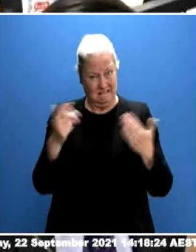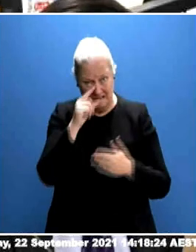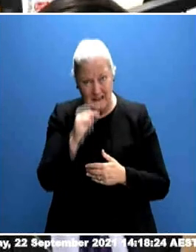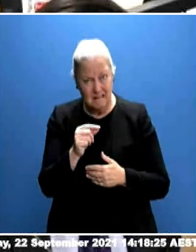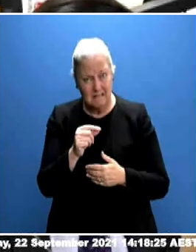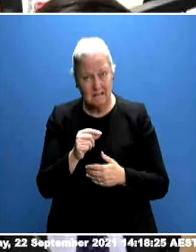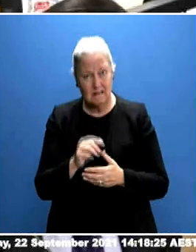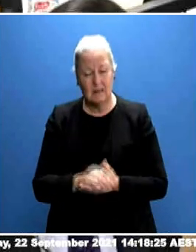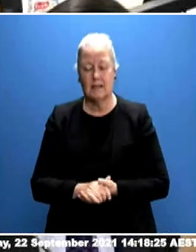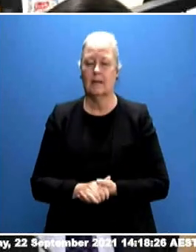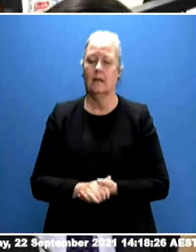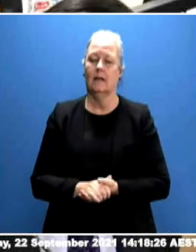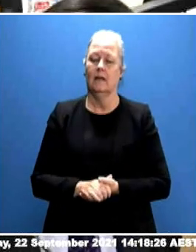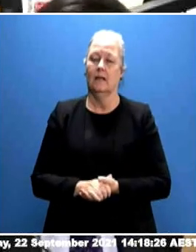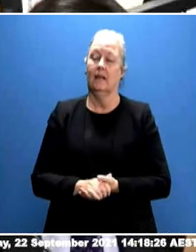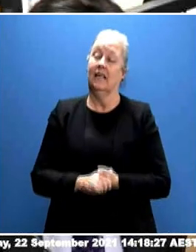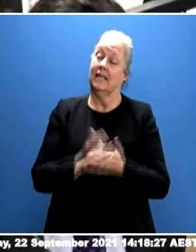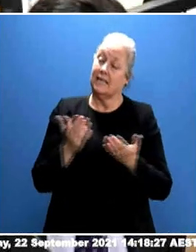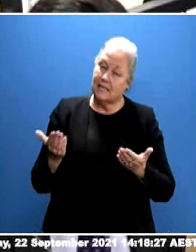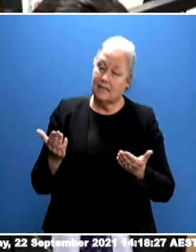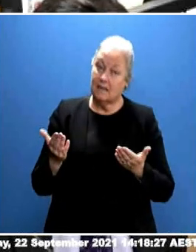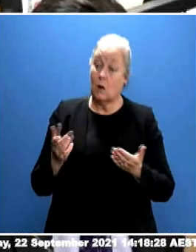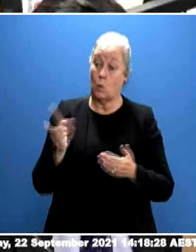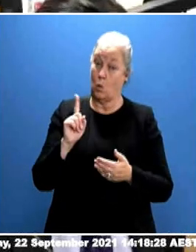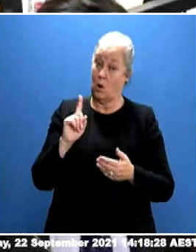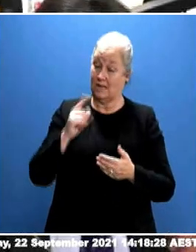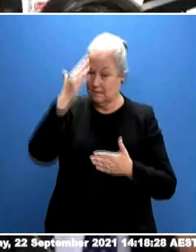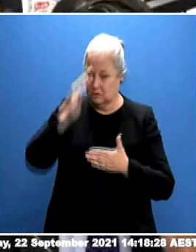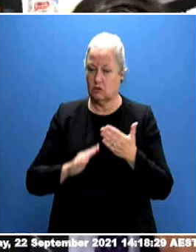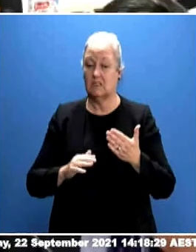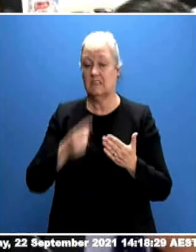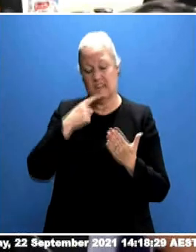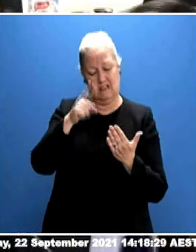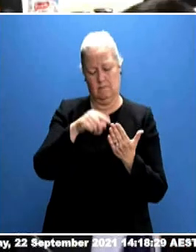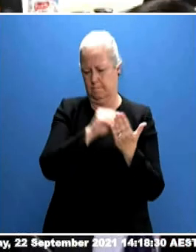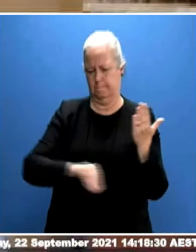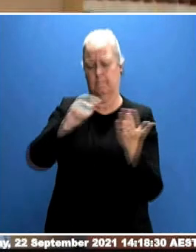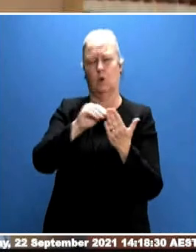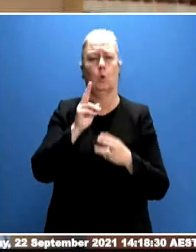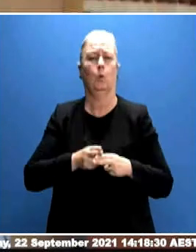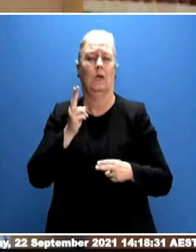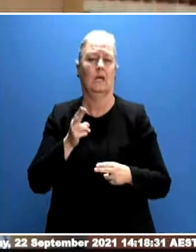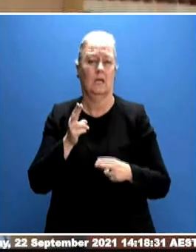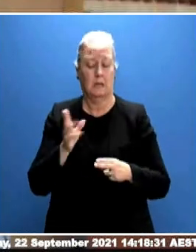No, our experience is that they hear them very quickly. It's usually a matter of days when we get a hearing for a reconsideration.